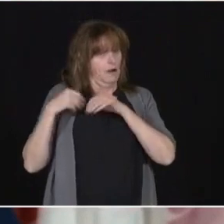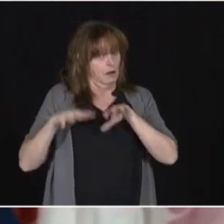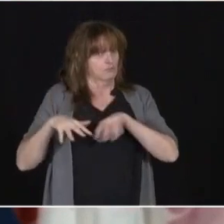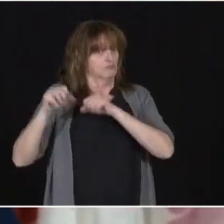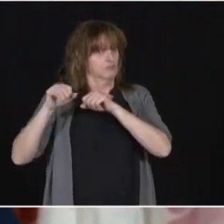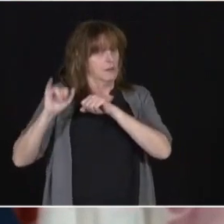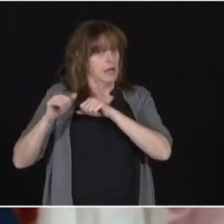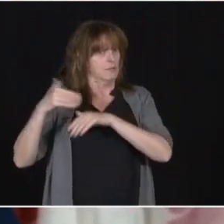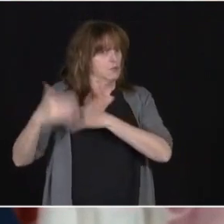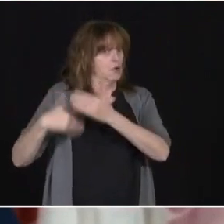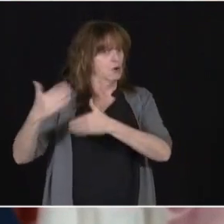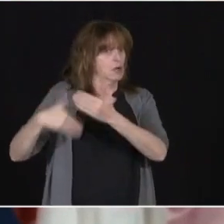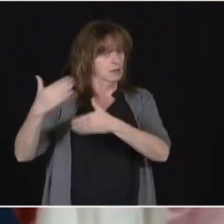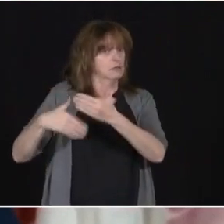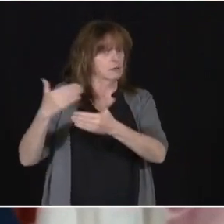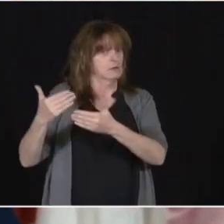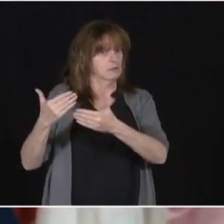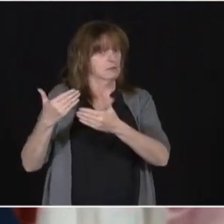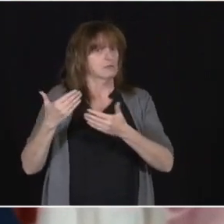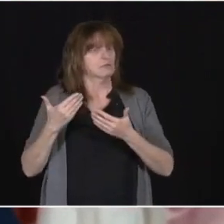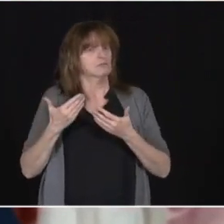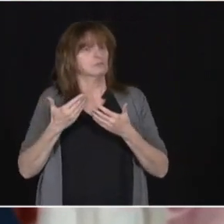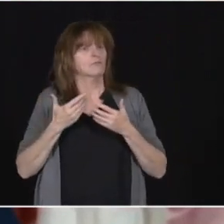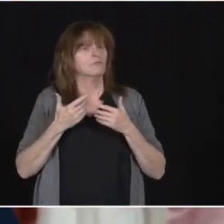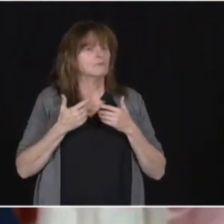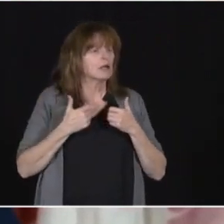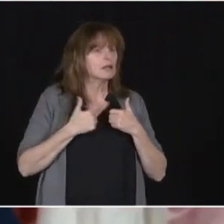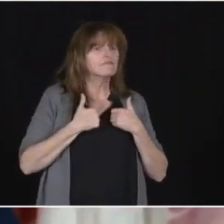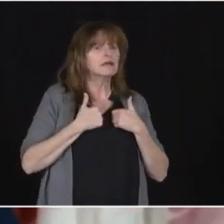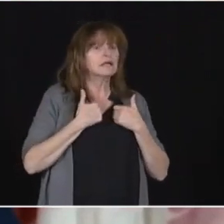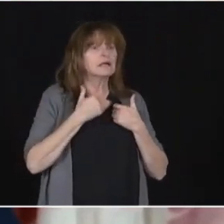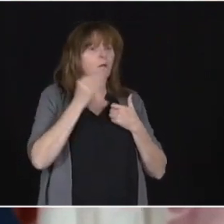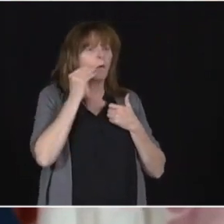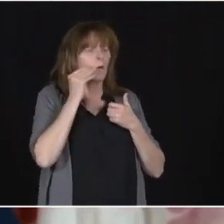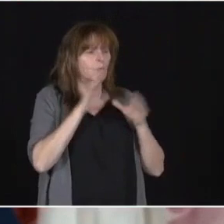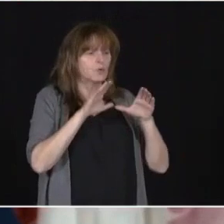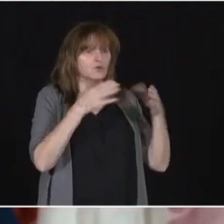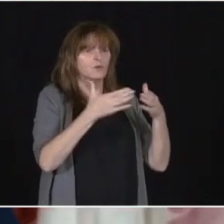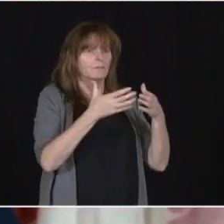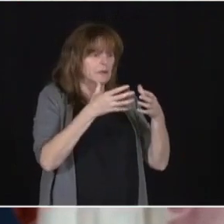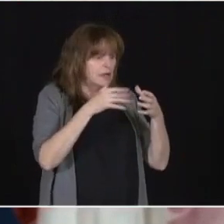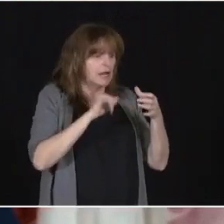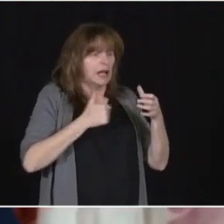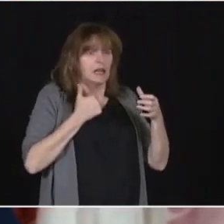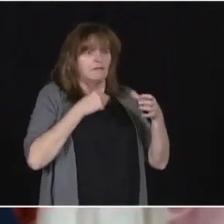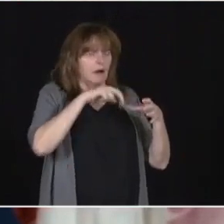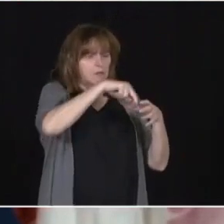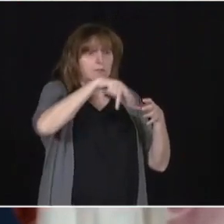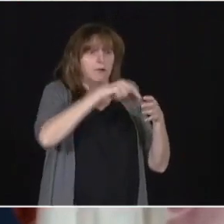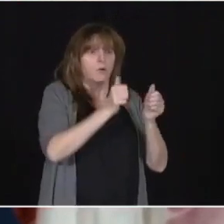But it is going to be separate from the long-term care. Everything is on the table, from any and congregate